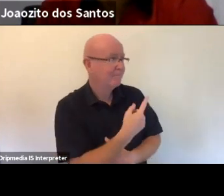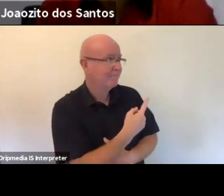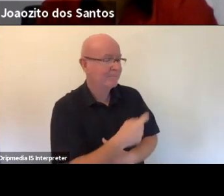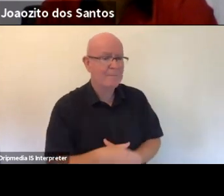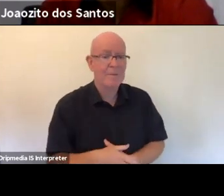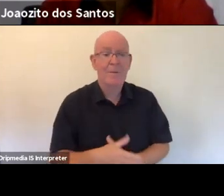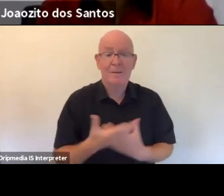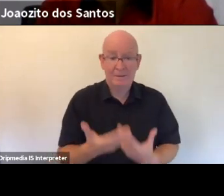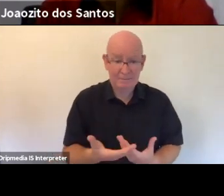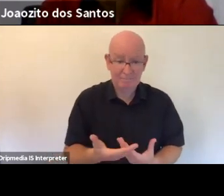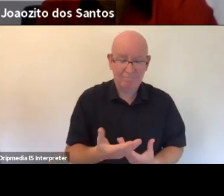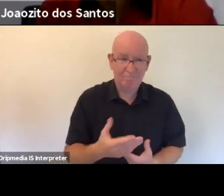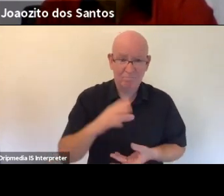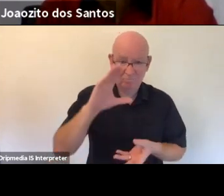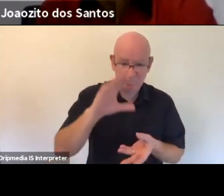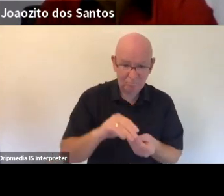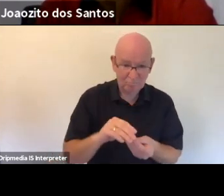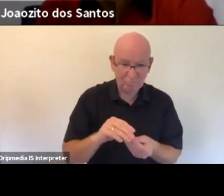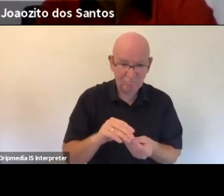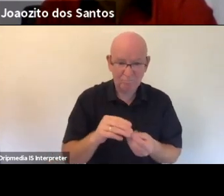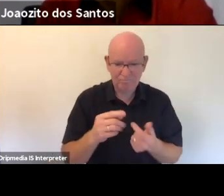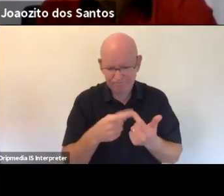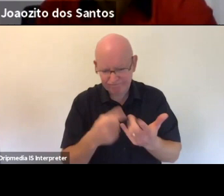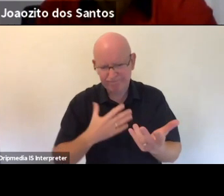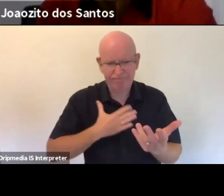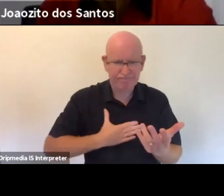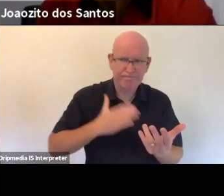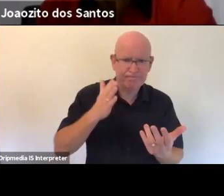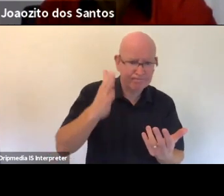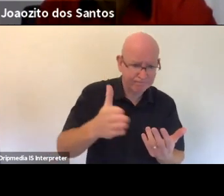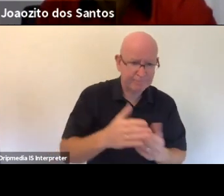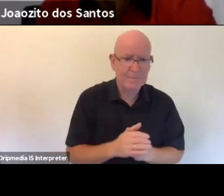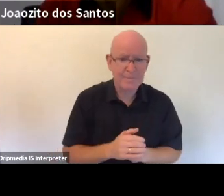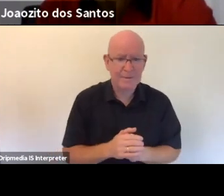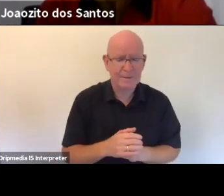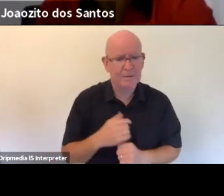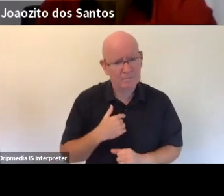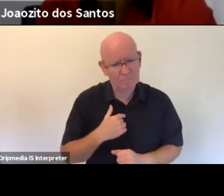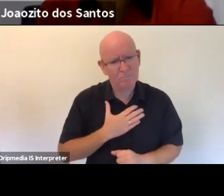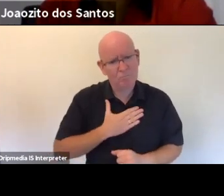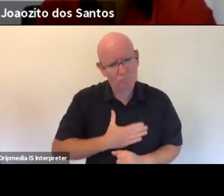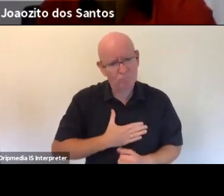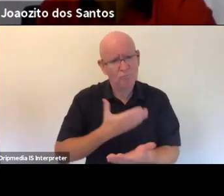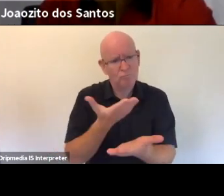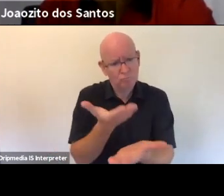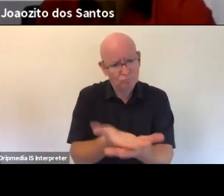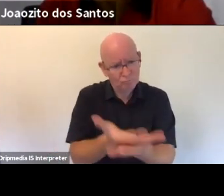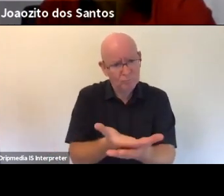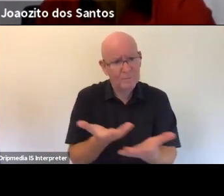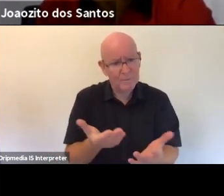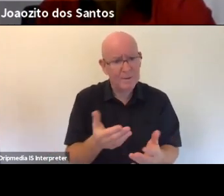that advance or extra payment of benefits during the COVID-19 need to be considered as part of the humanatarian support.